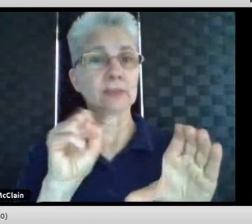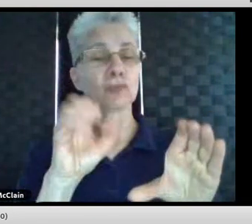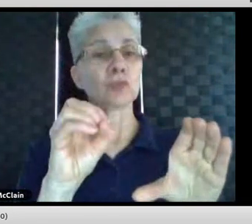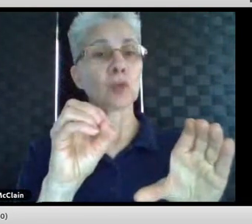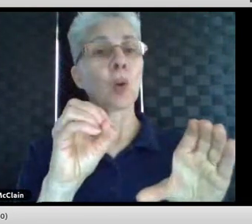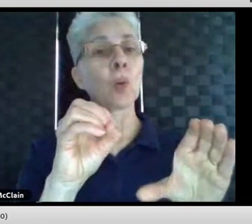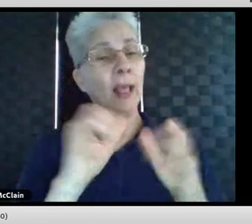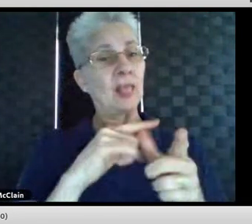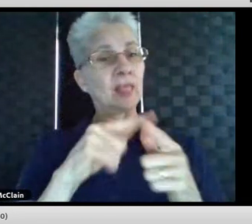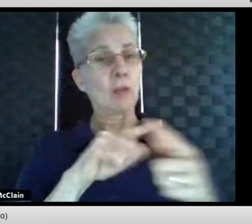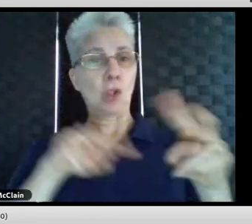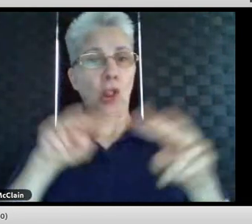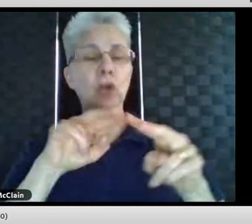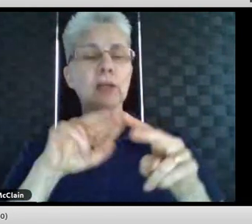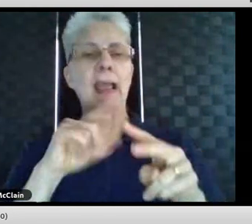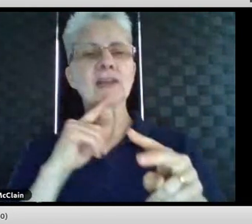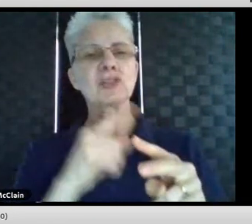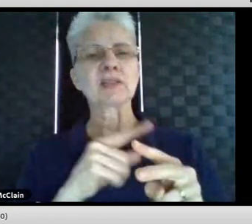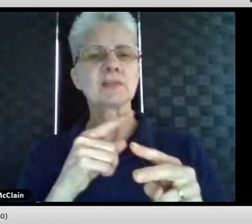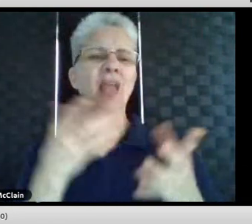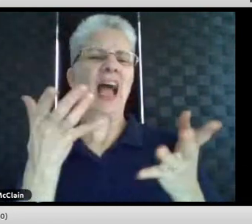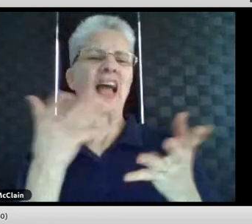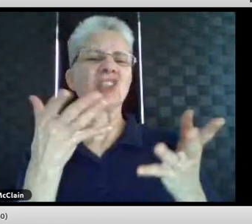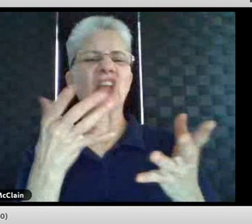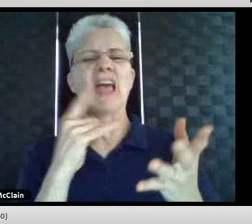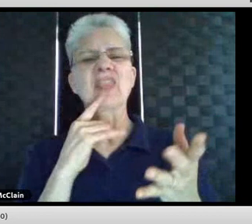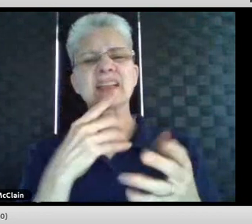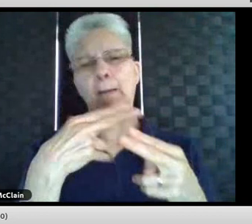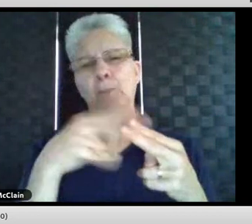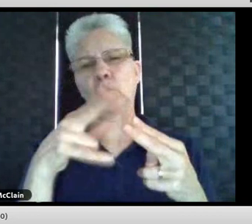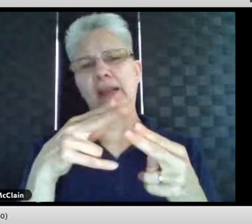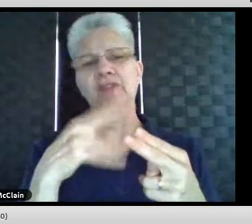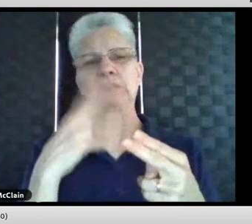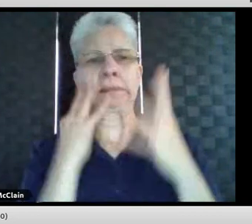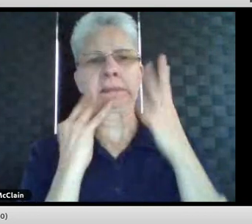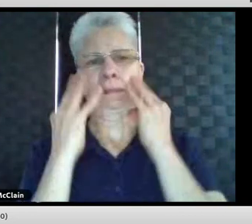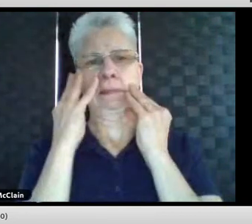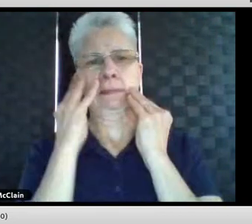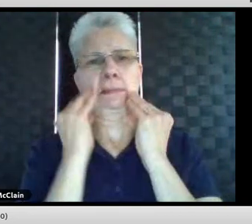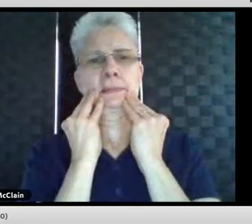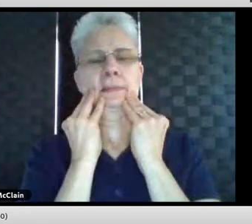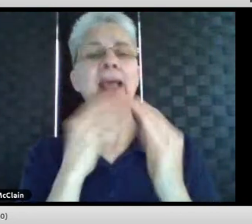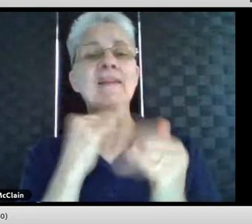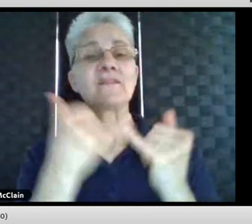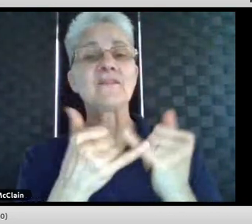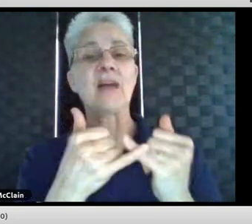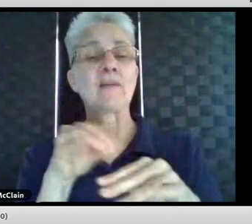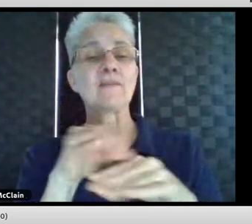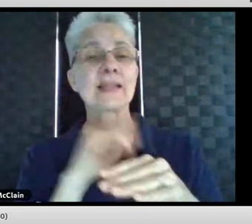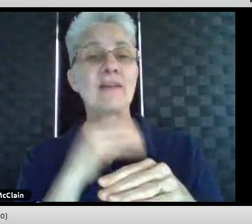And then we'll look at just a chat that's a brief hands-on. I'll give you some final advice, and then I've got some homework for you,